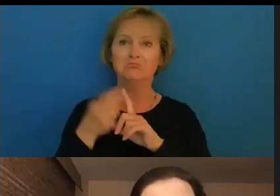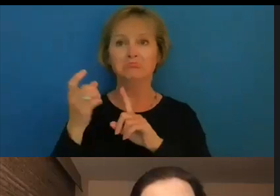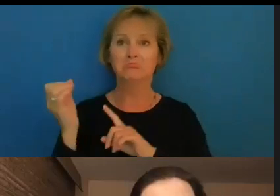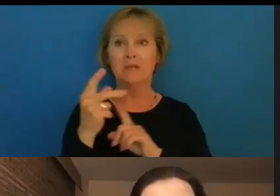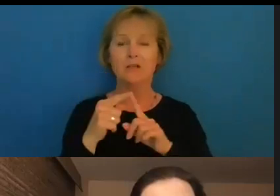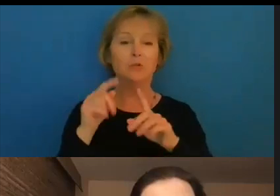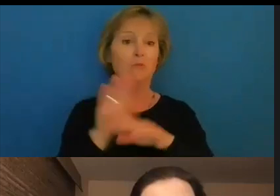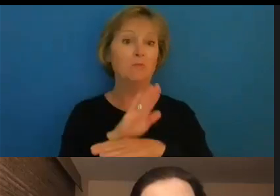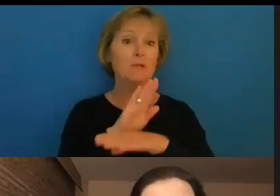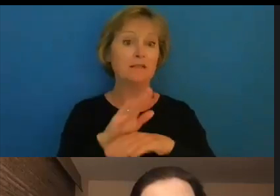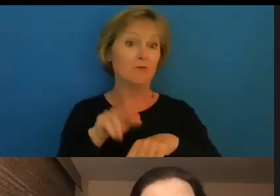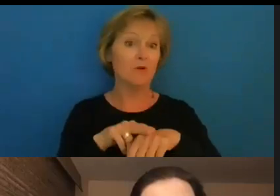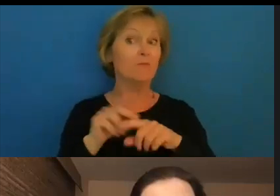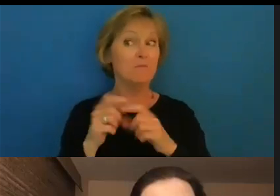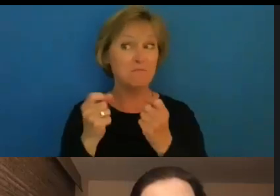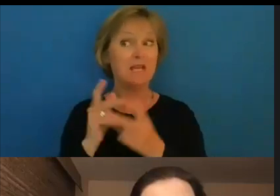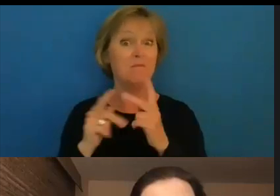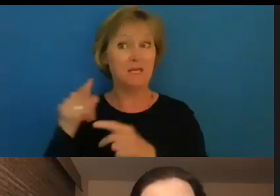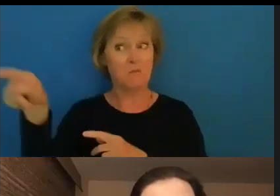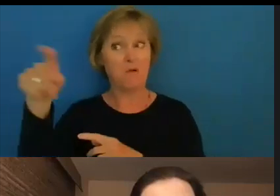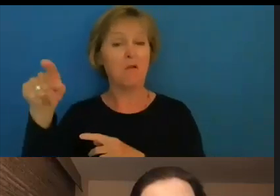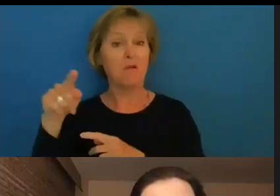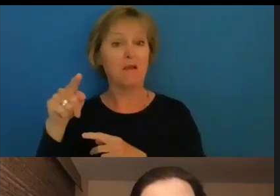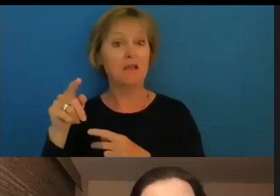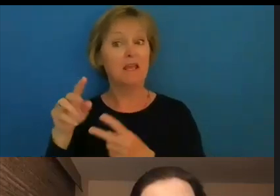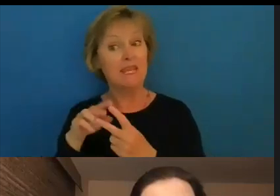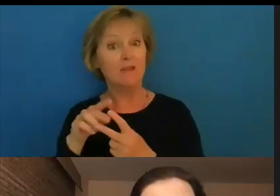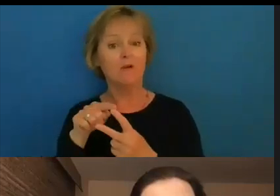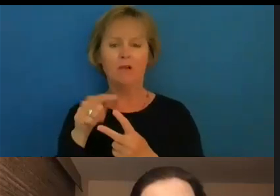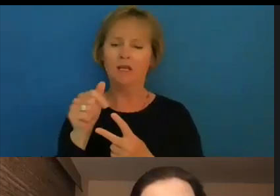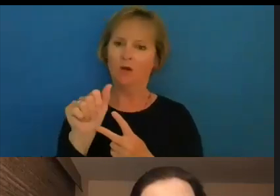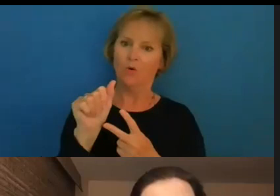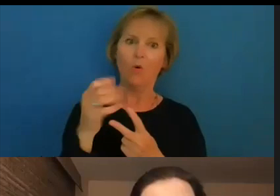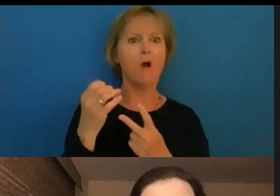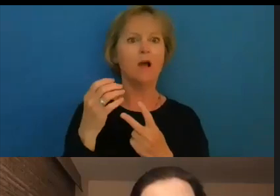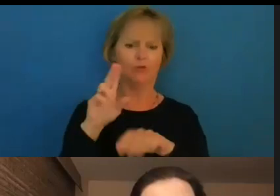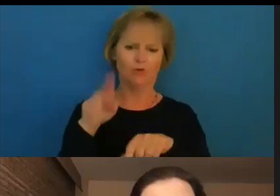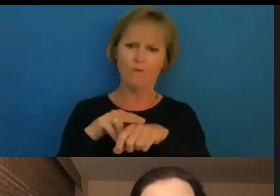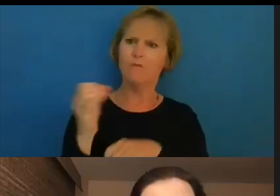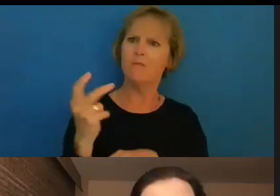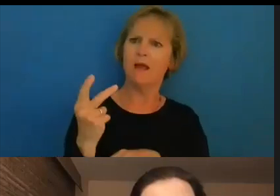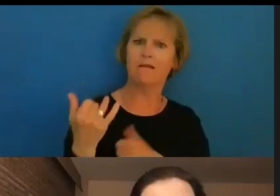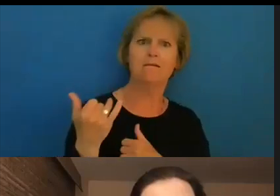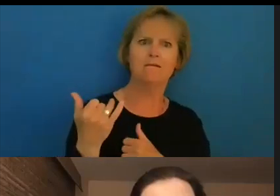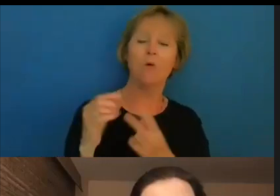But there are a lot of people who either, A, want normal to return, or B,